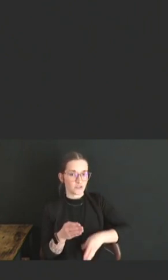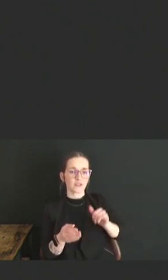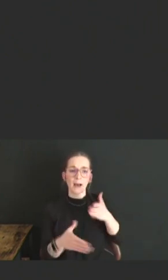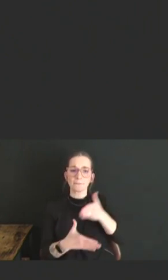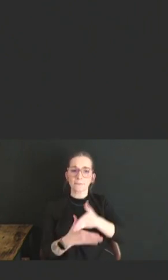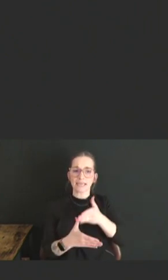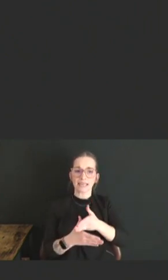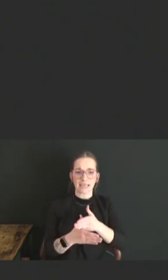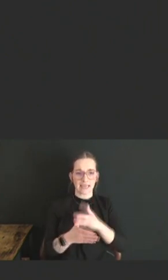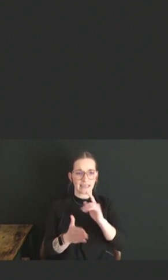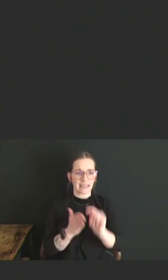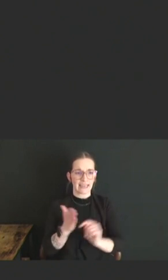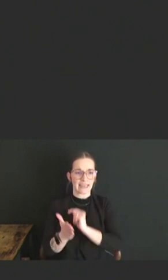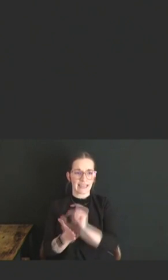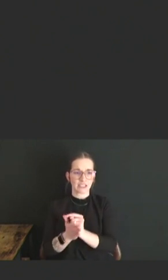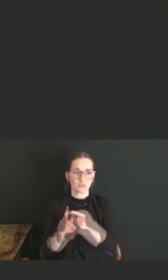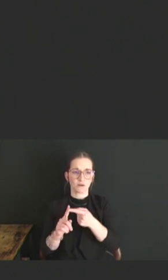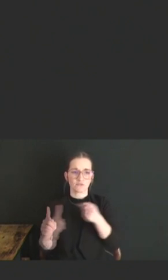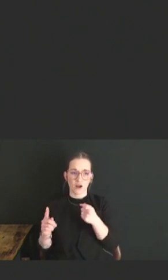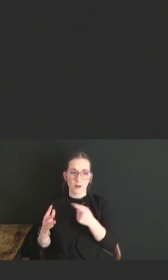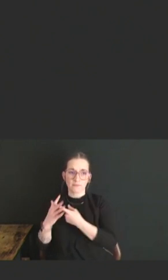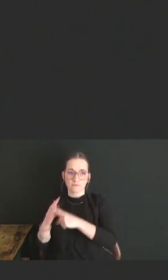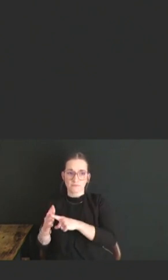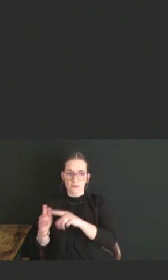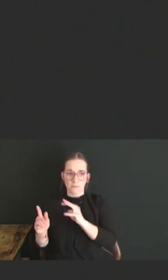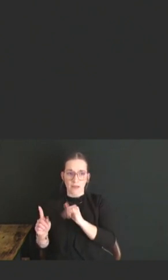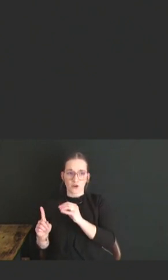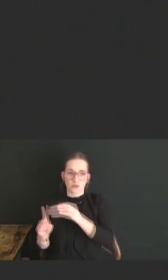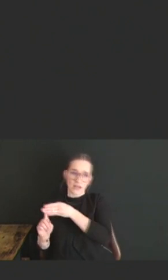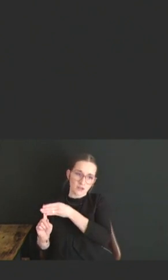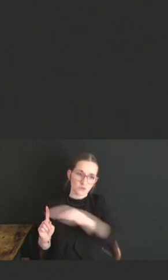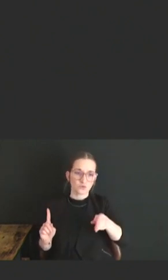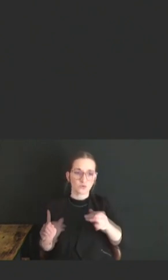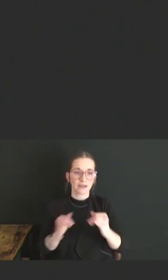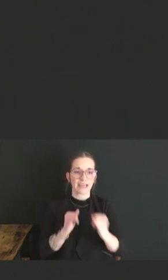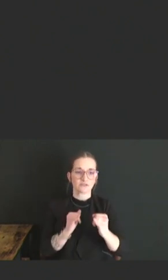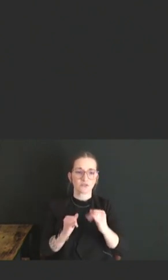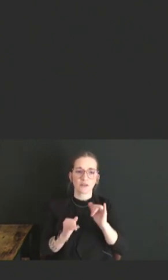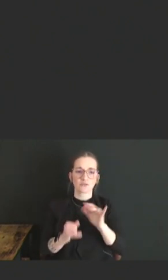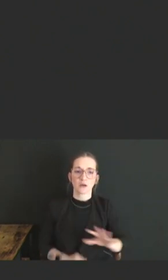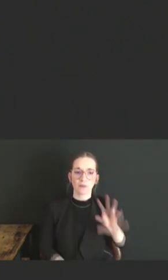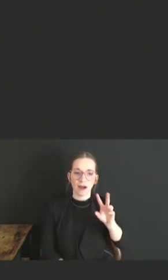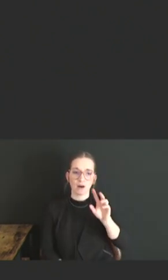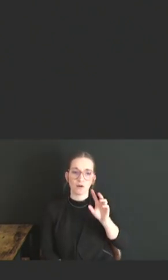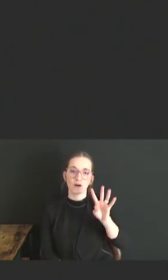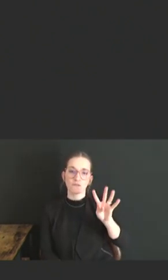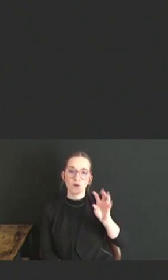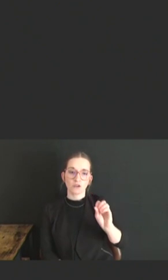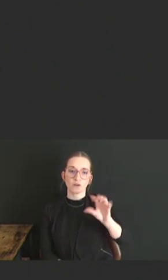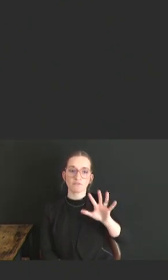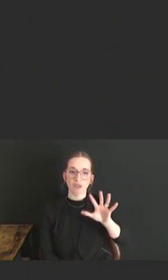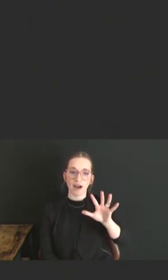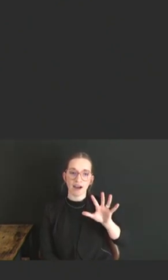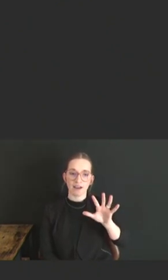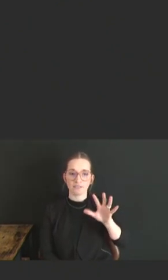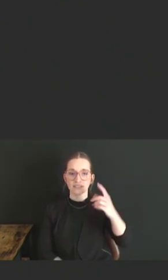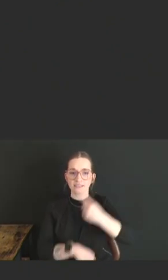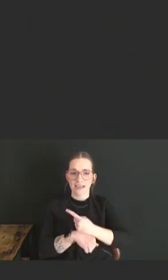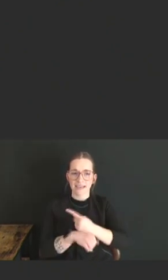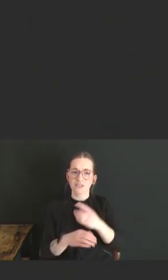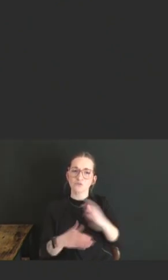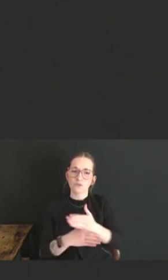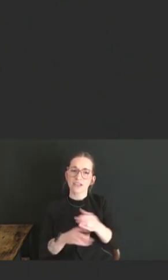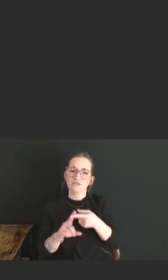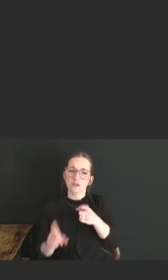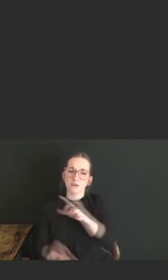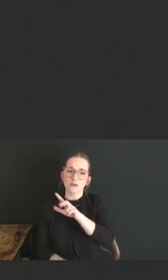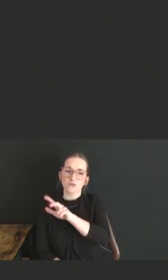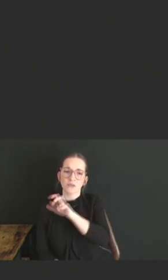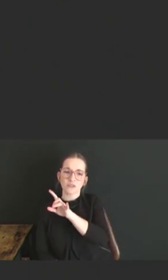interview was 405 days, with an interquartile range of 383 to 420 days. Next slide, please.